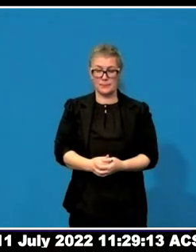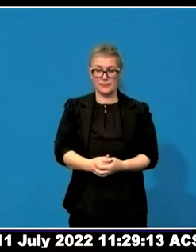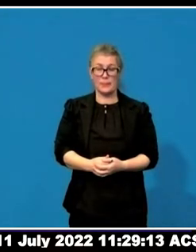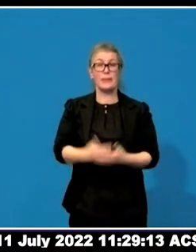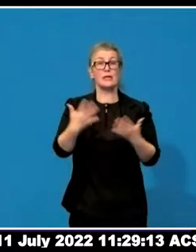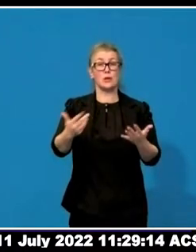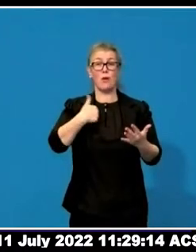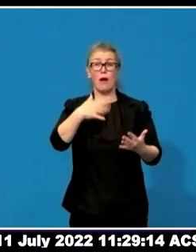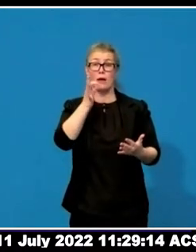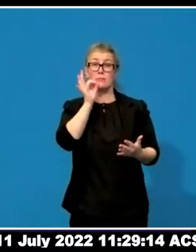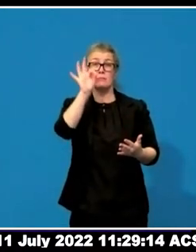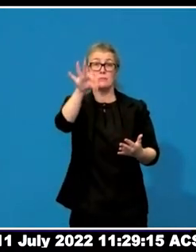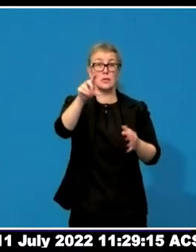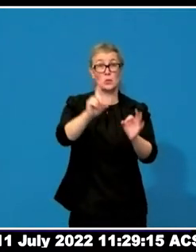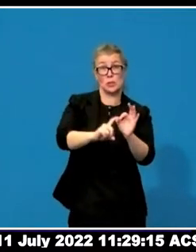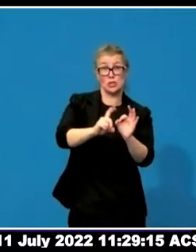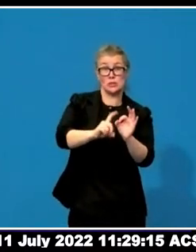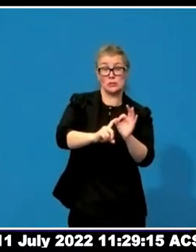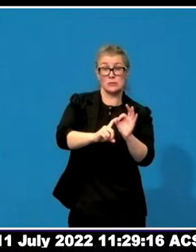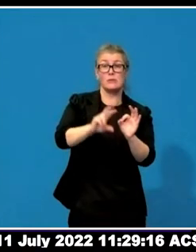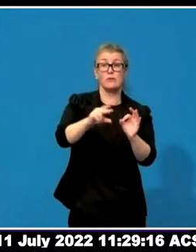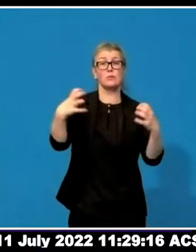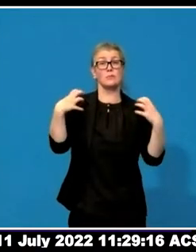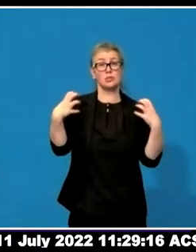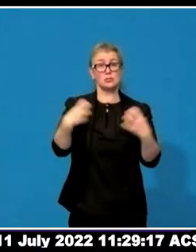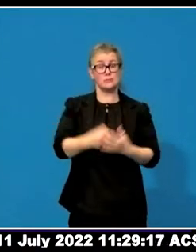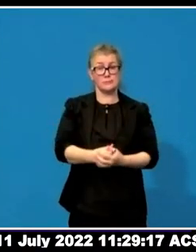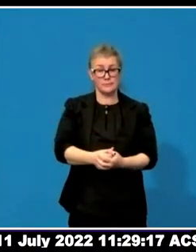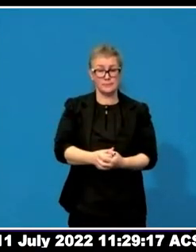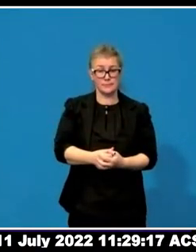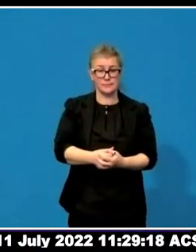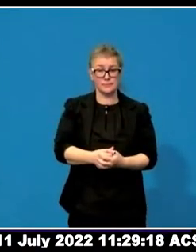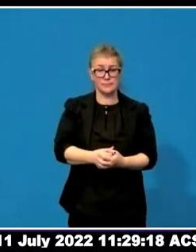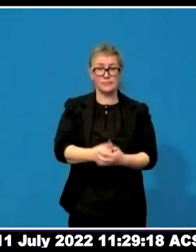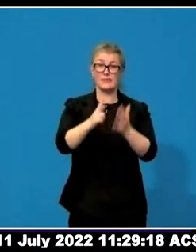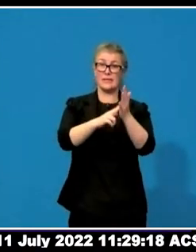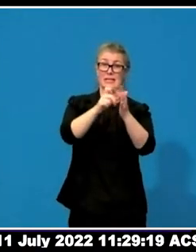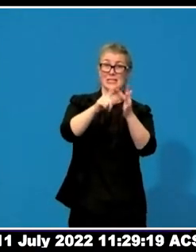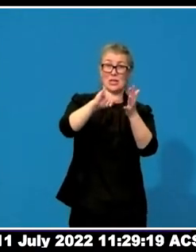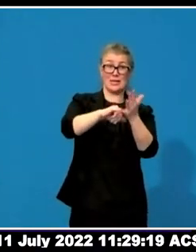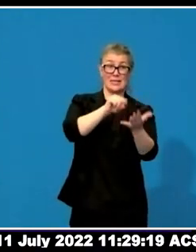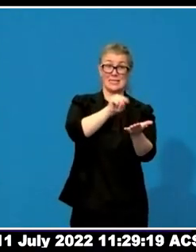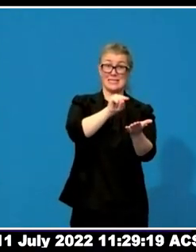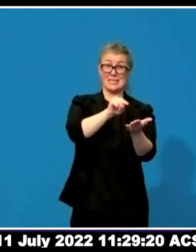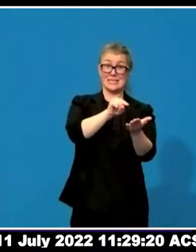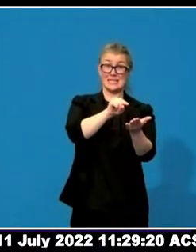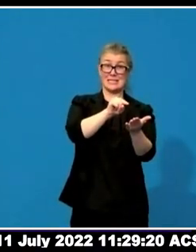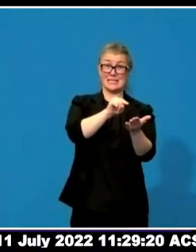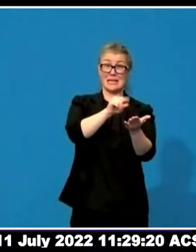Commissioners is whether the operation of the NDIS in remote and very remote communities is fit for purpose.